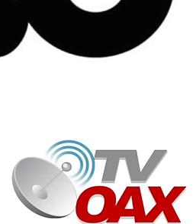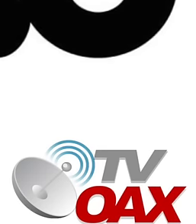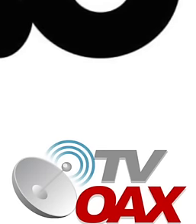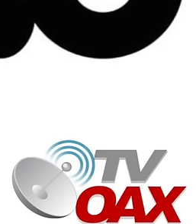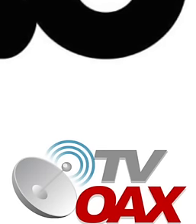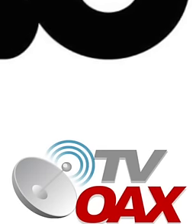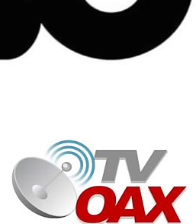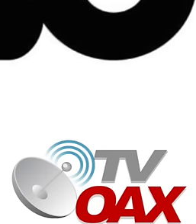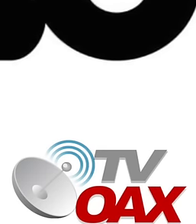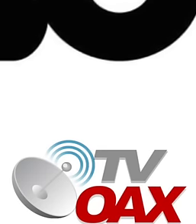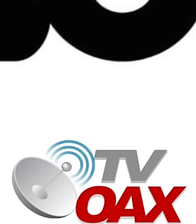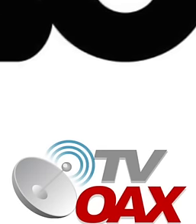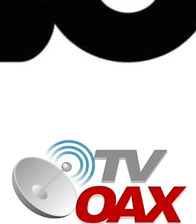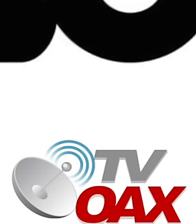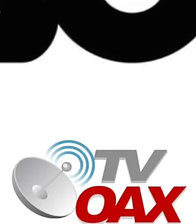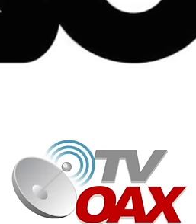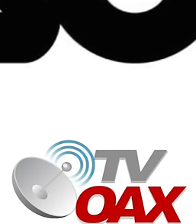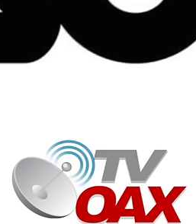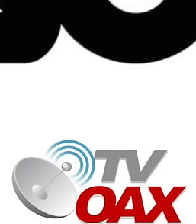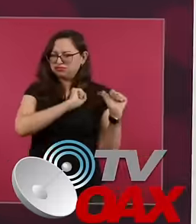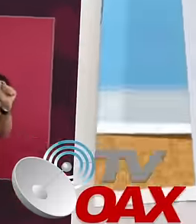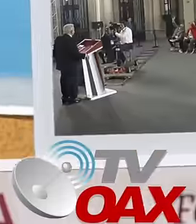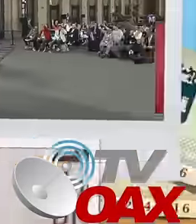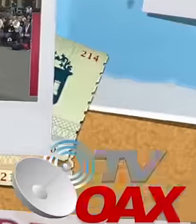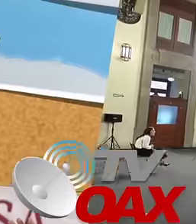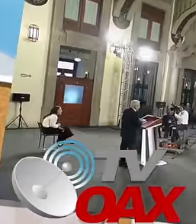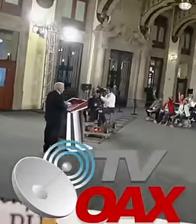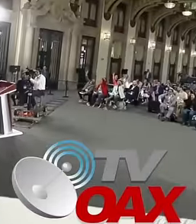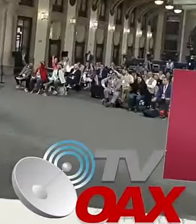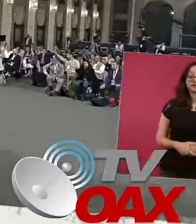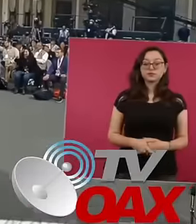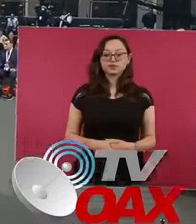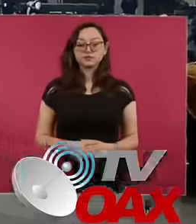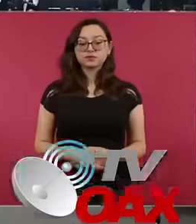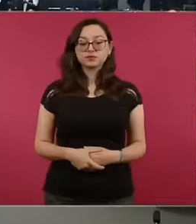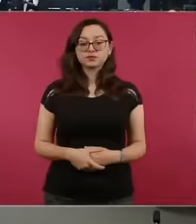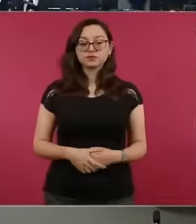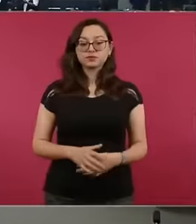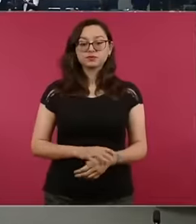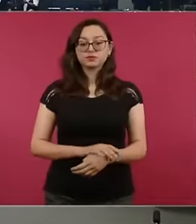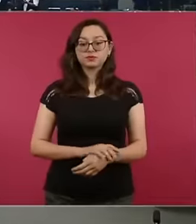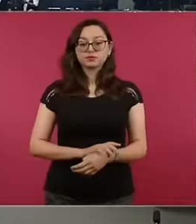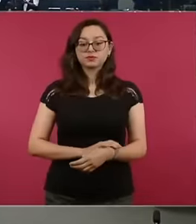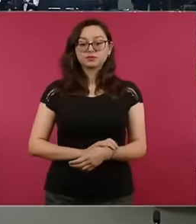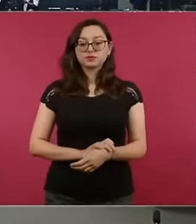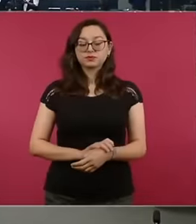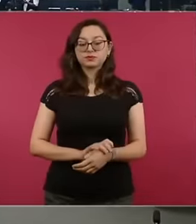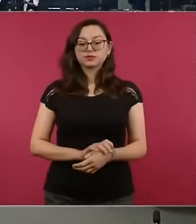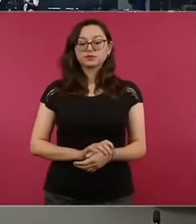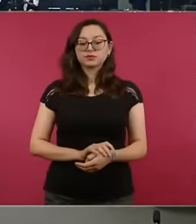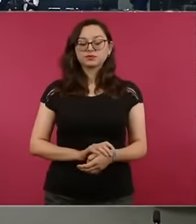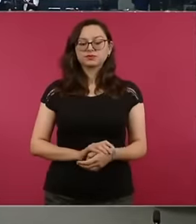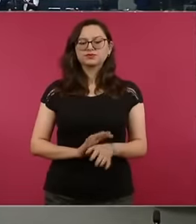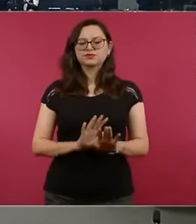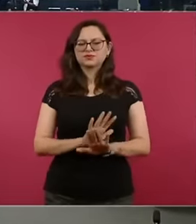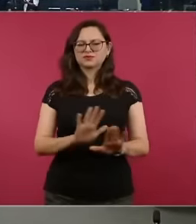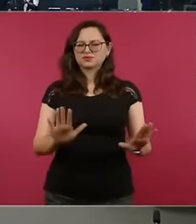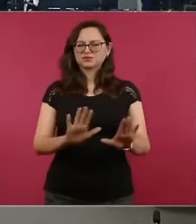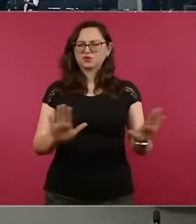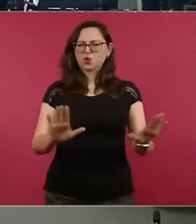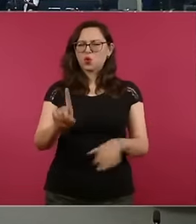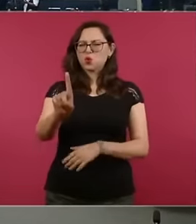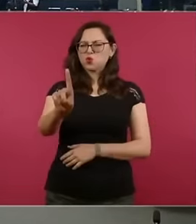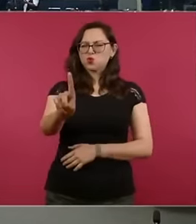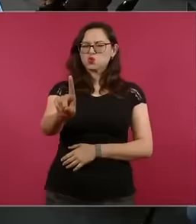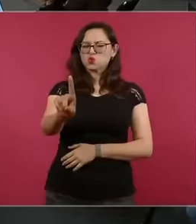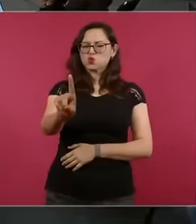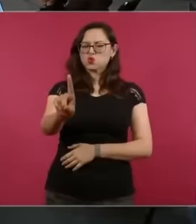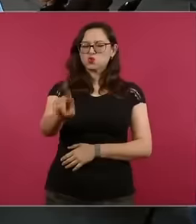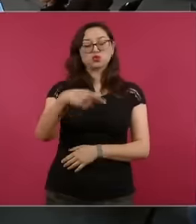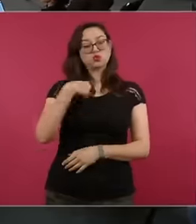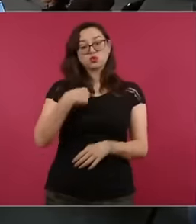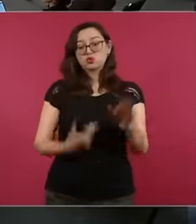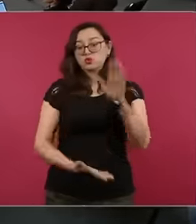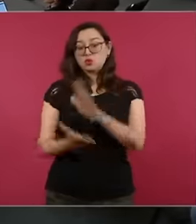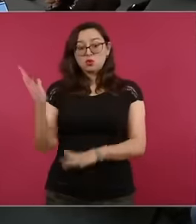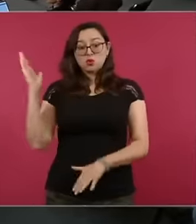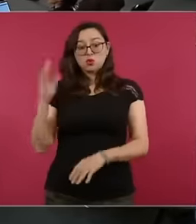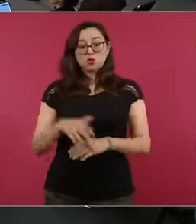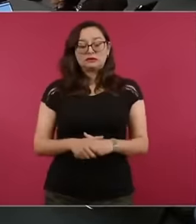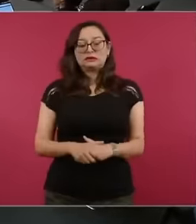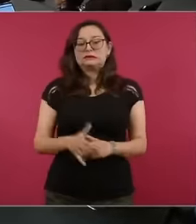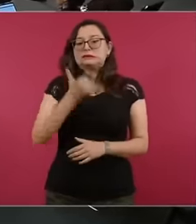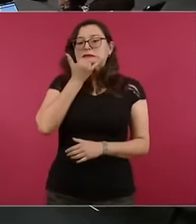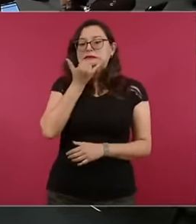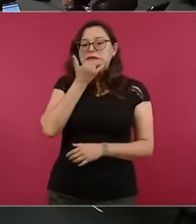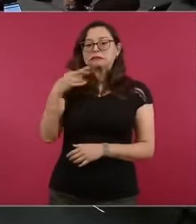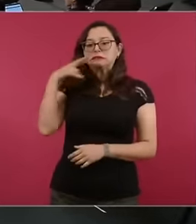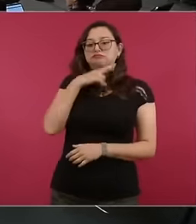media and now, now, I have to go, yes quickly, eh president, precisely what